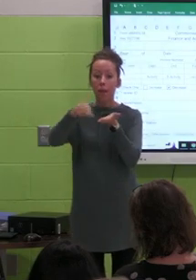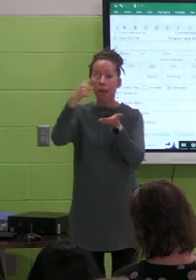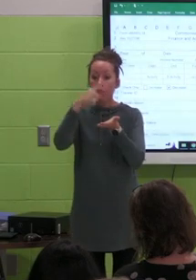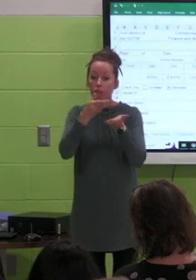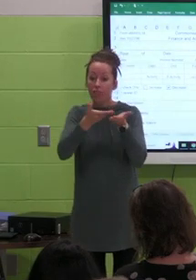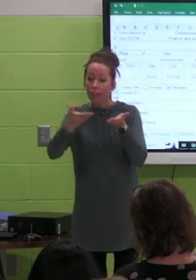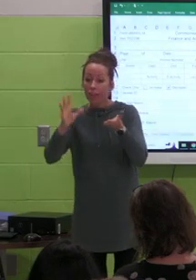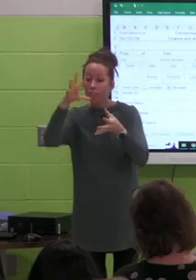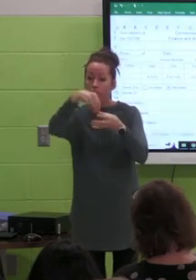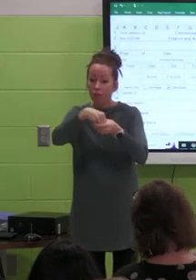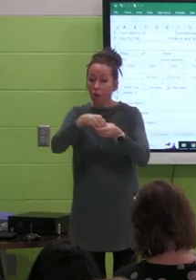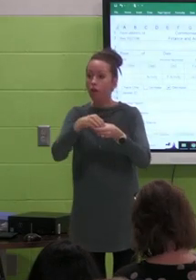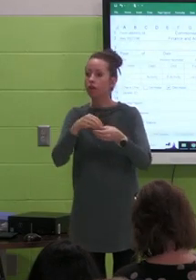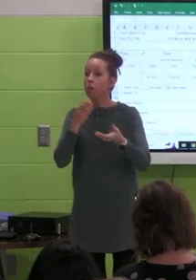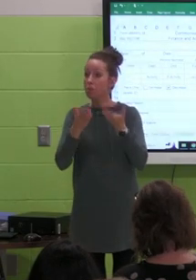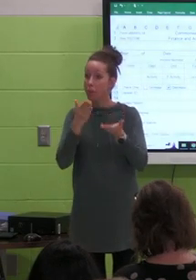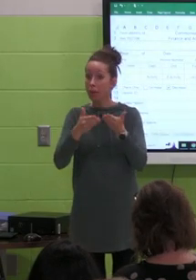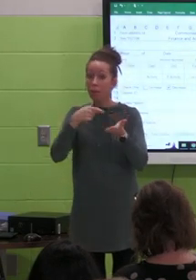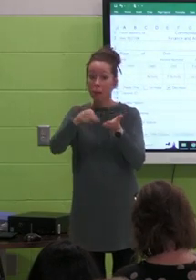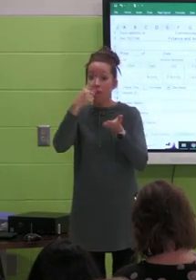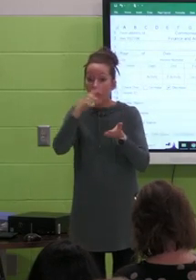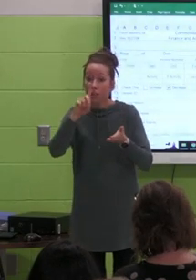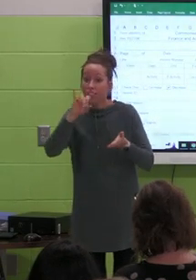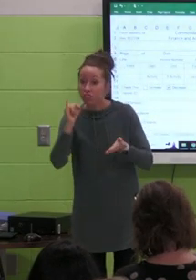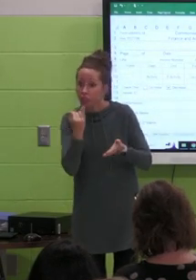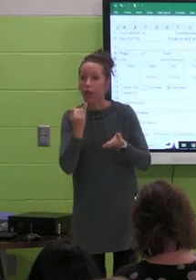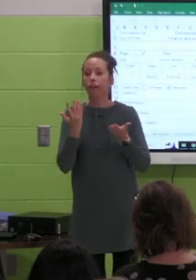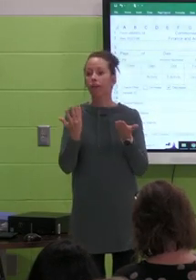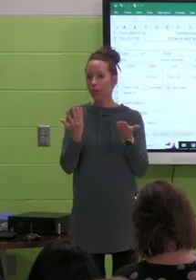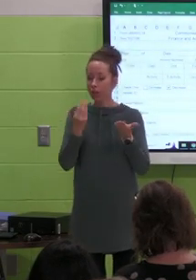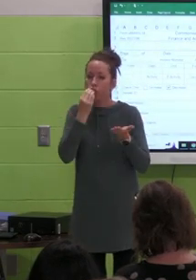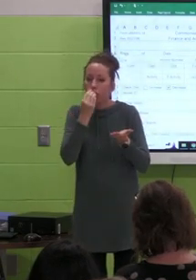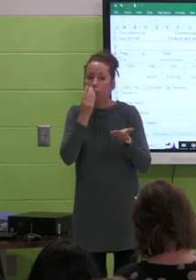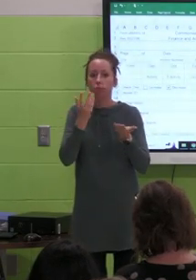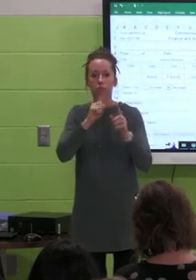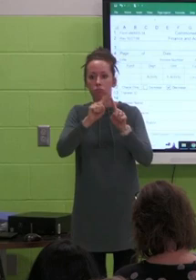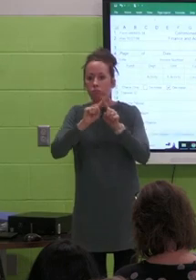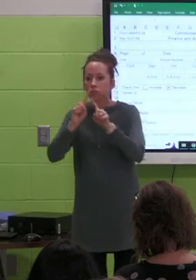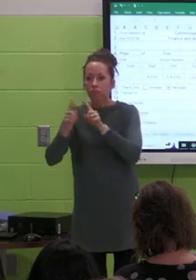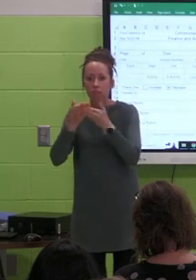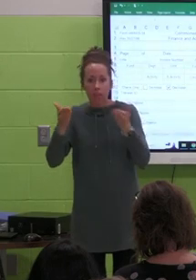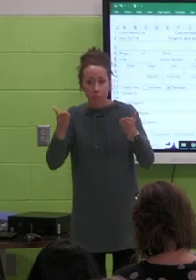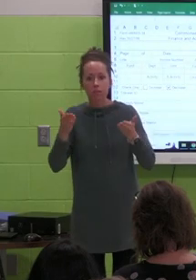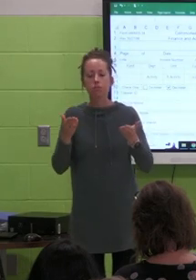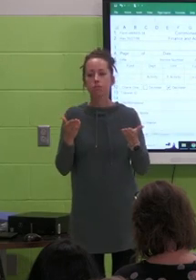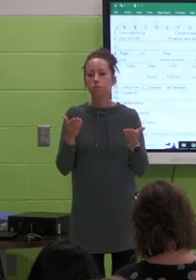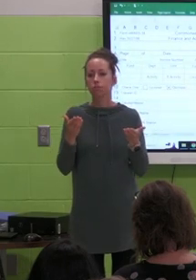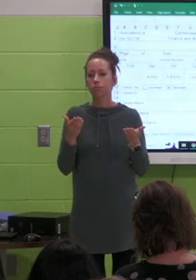that involve sometimes paying for a DJ some you know food different things at the dance um and so